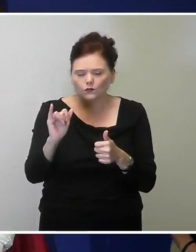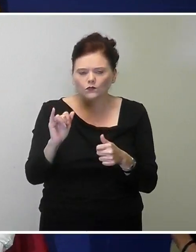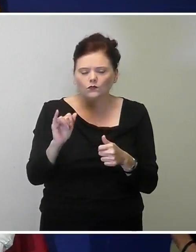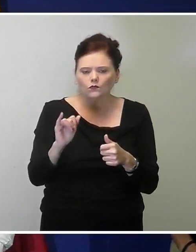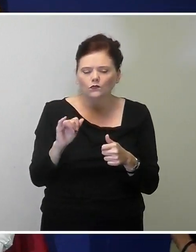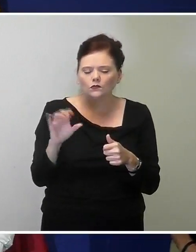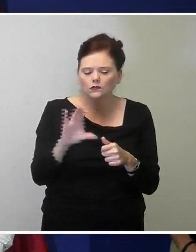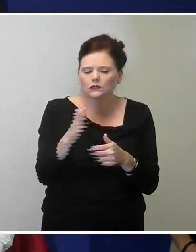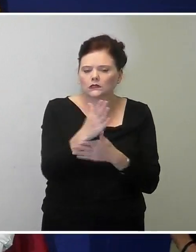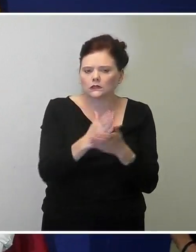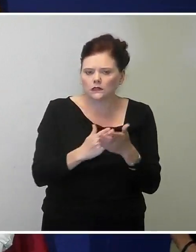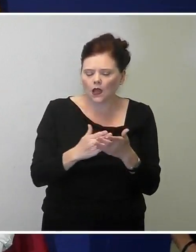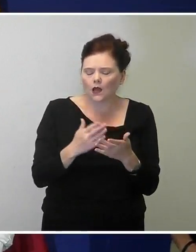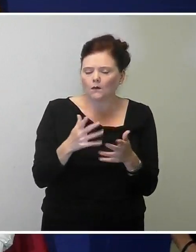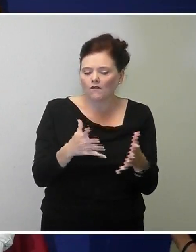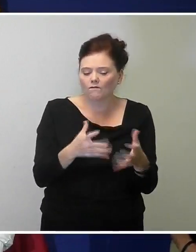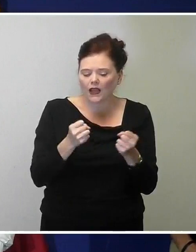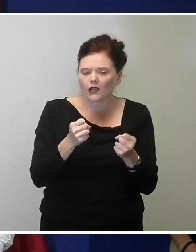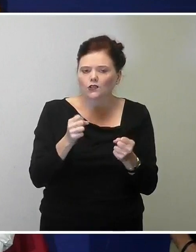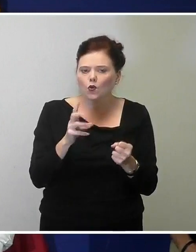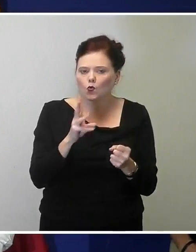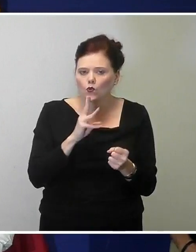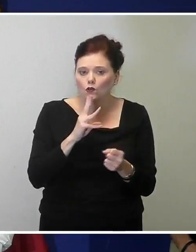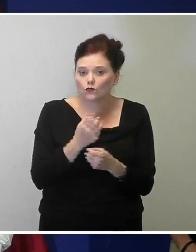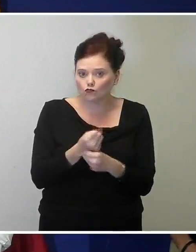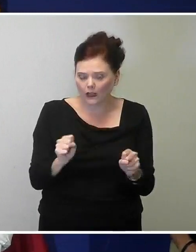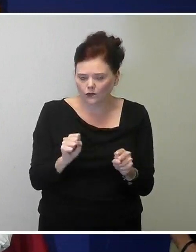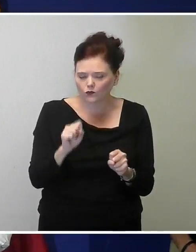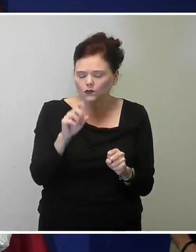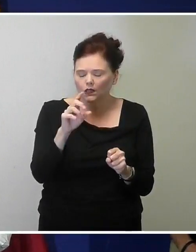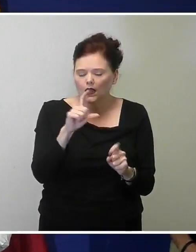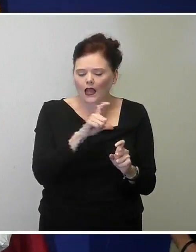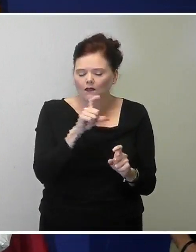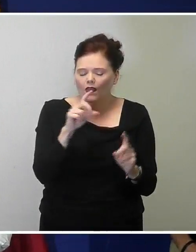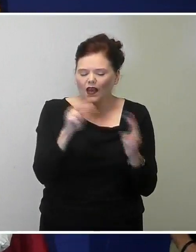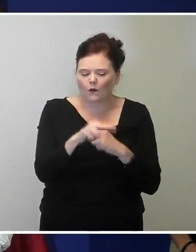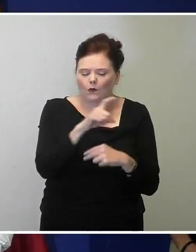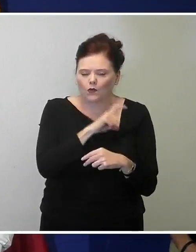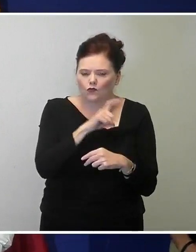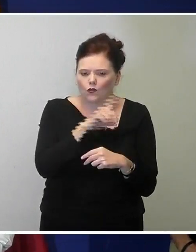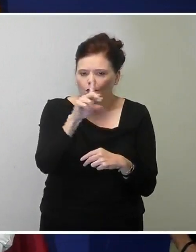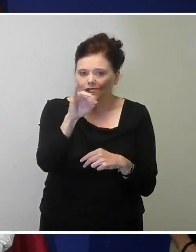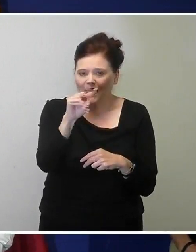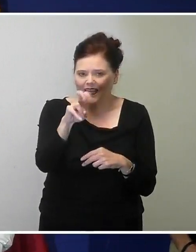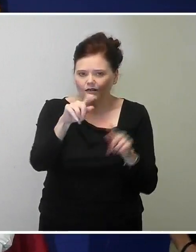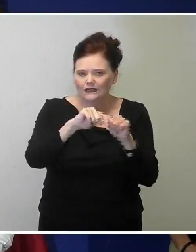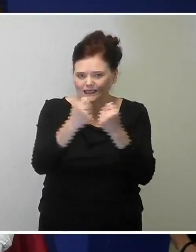I CAN TELL YOU THAT OUR HOMELAND SECURITY ALONG WITH OTHER AGENCIES THEIR NUMBER OF SWIFT